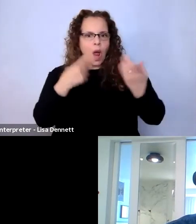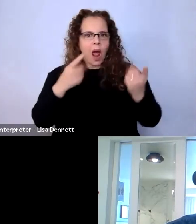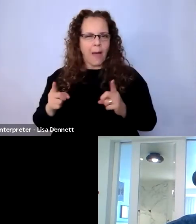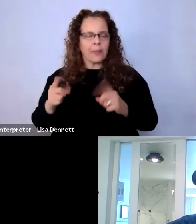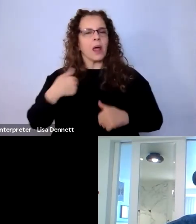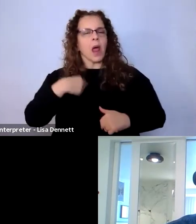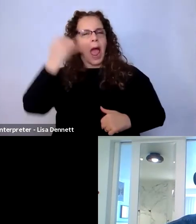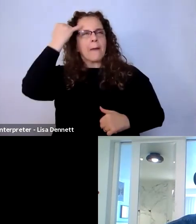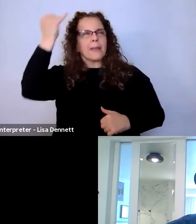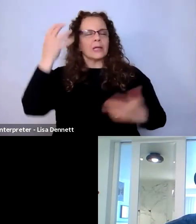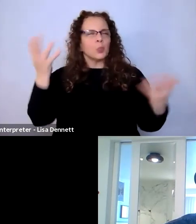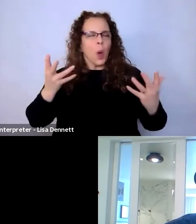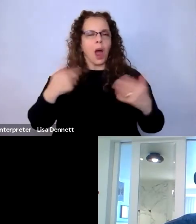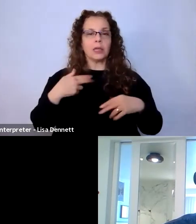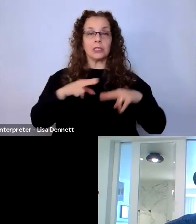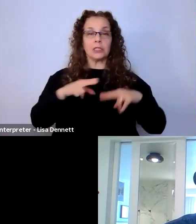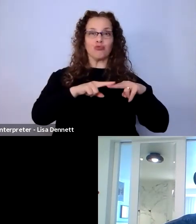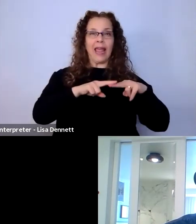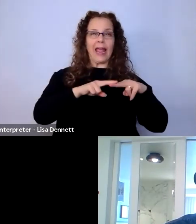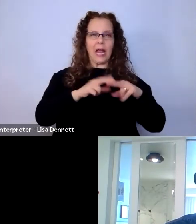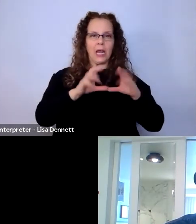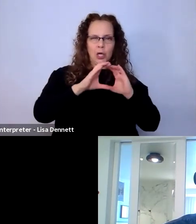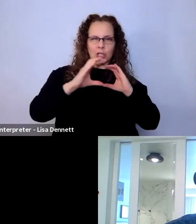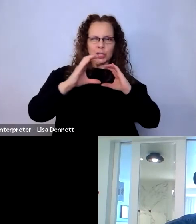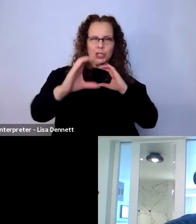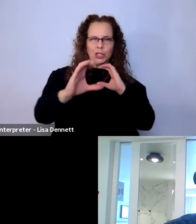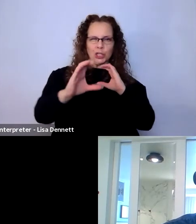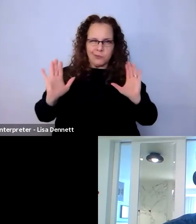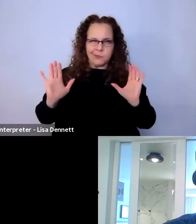with our hands and it turned into a Lamborghini that just took off without